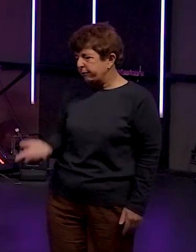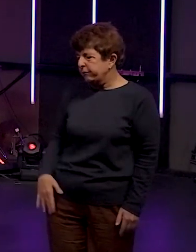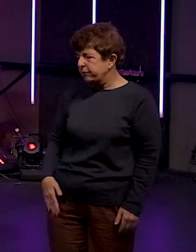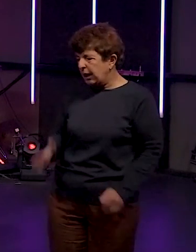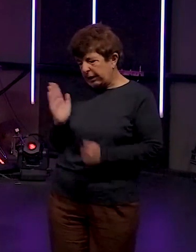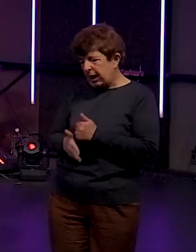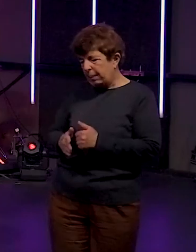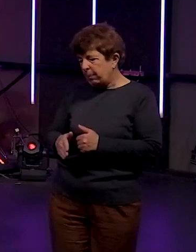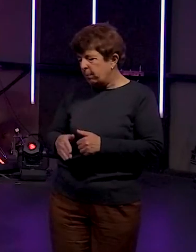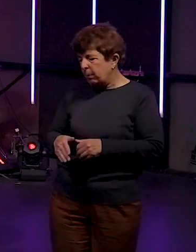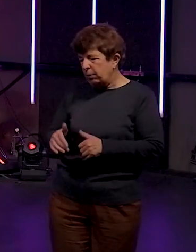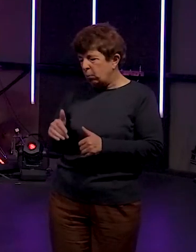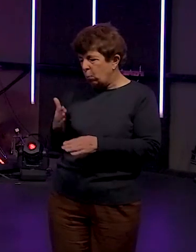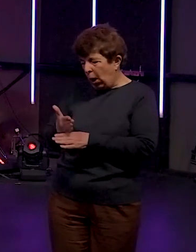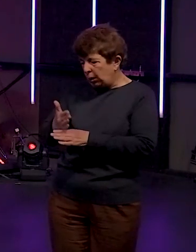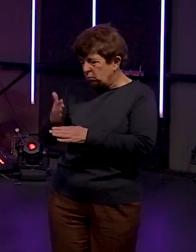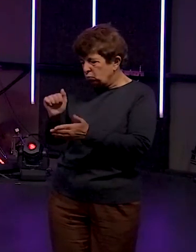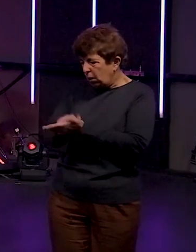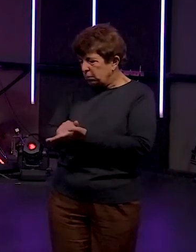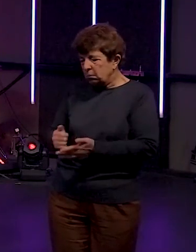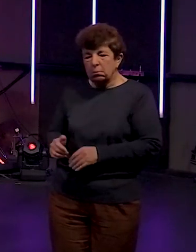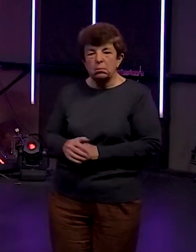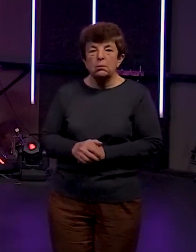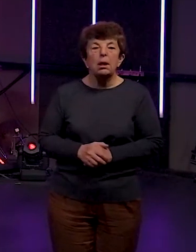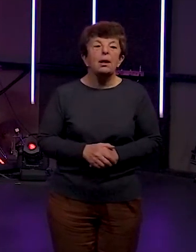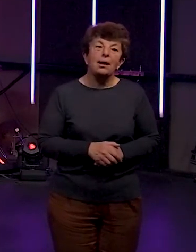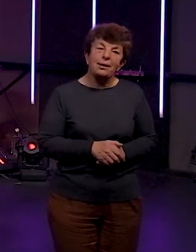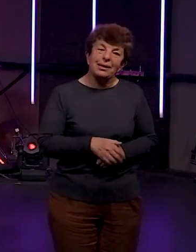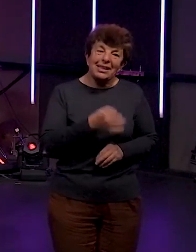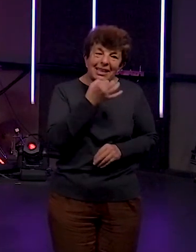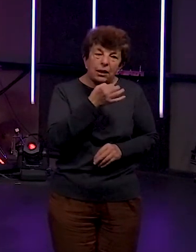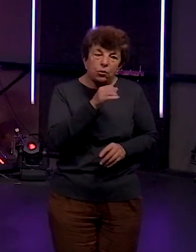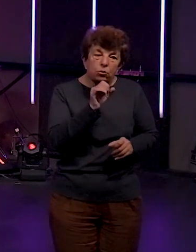viable, they said. Little did they realize that